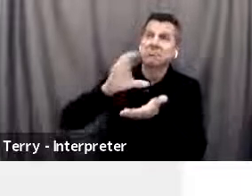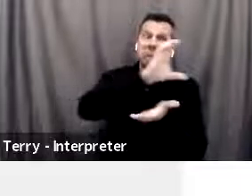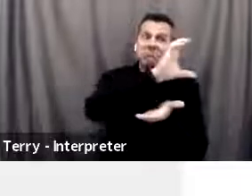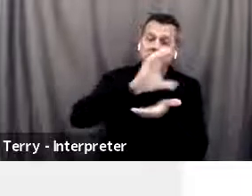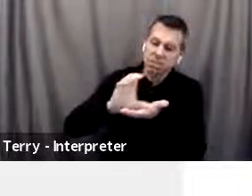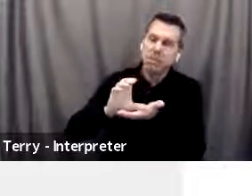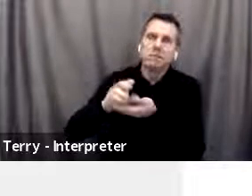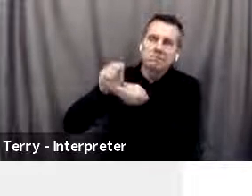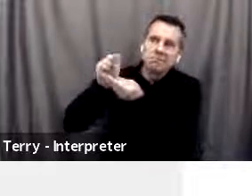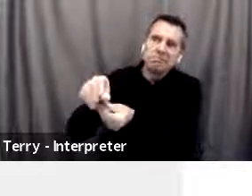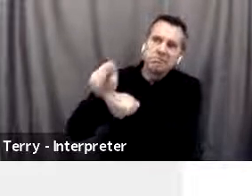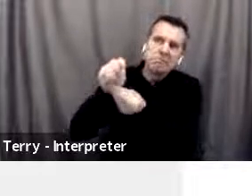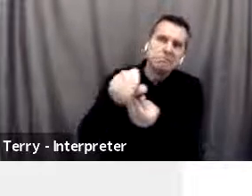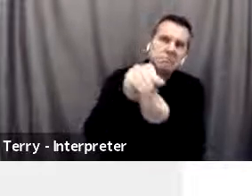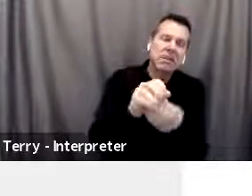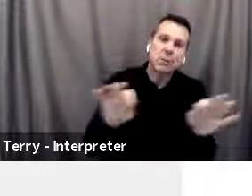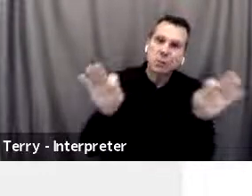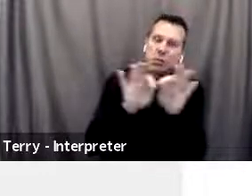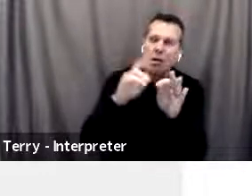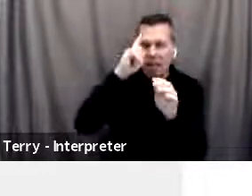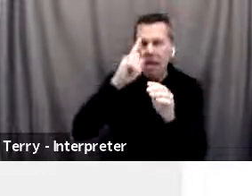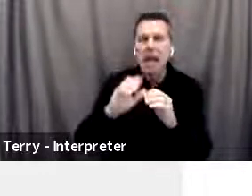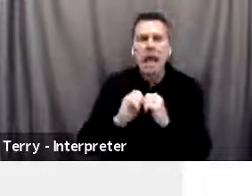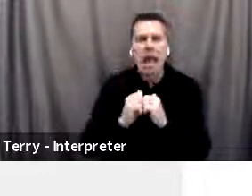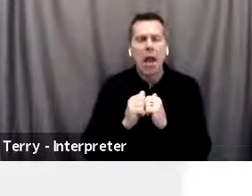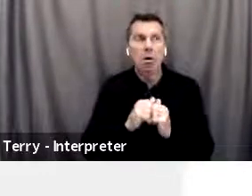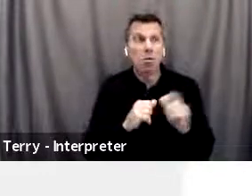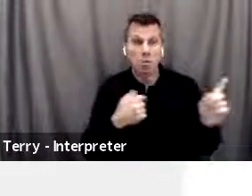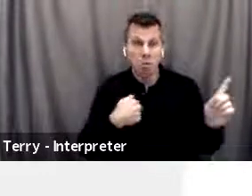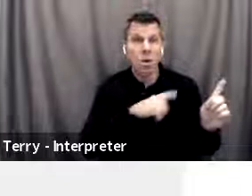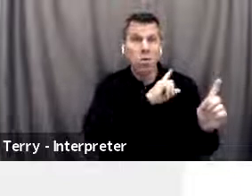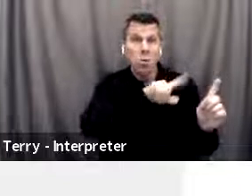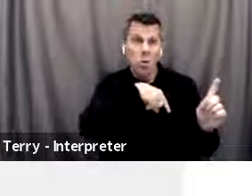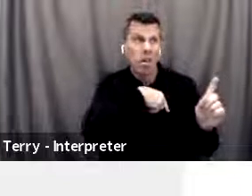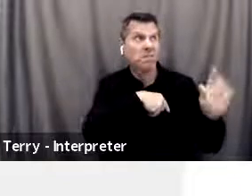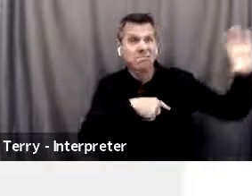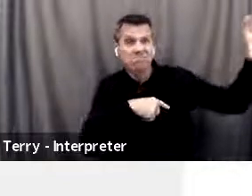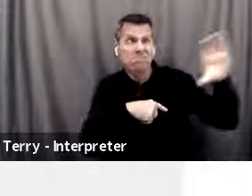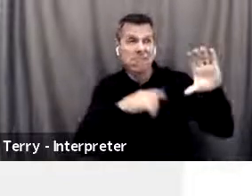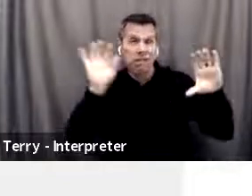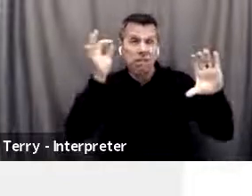think that it's very important for us to remember that we qualify for this funding. And we receive this funding based upon the